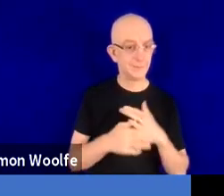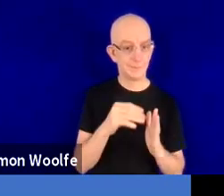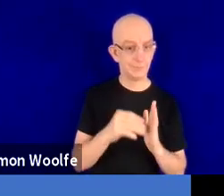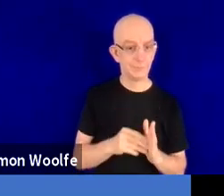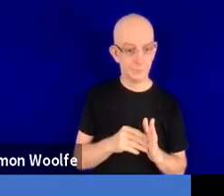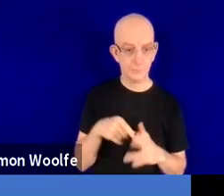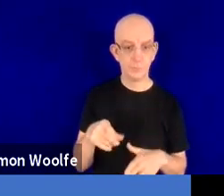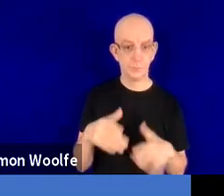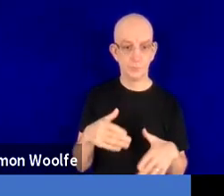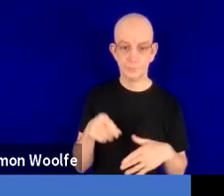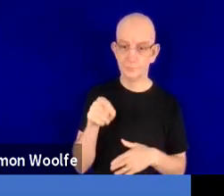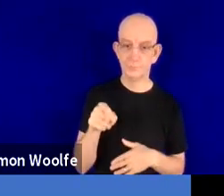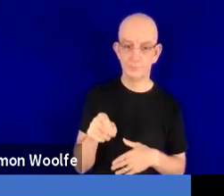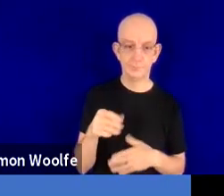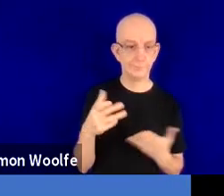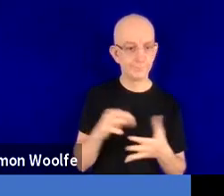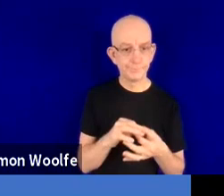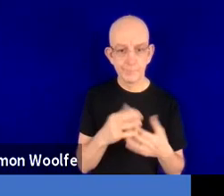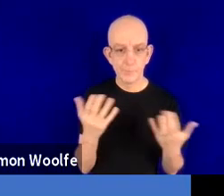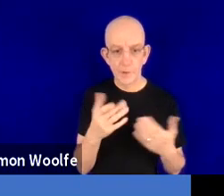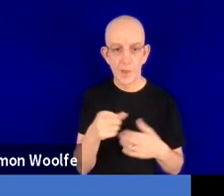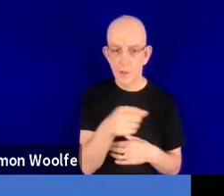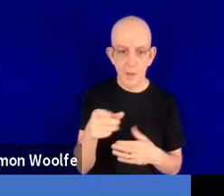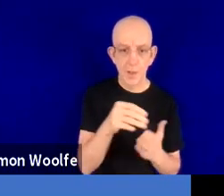of children with disabilities to provide them with specific cash transfer